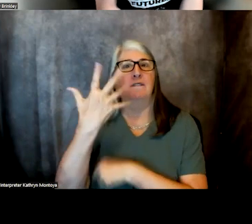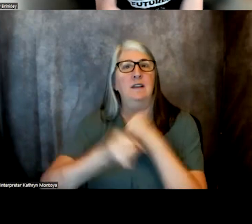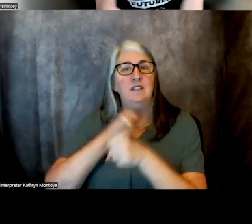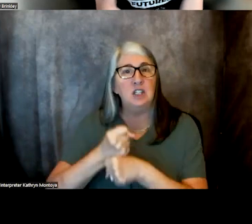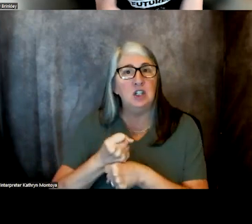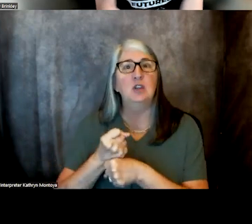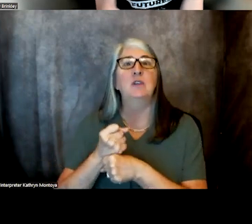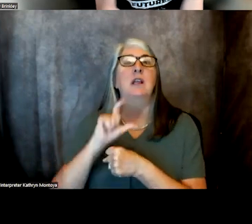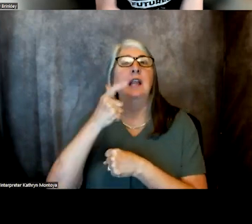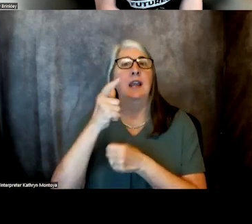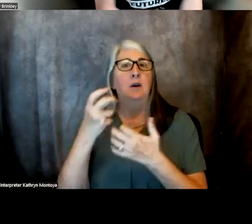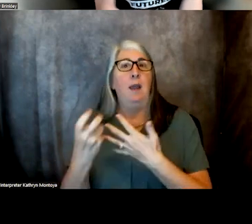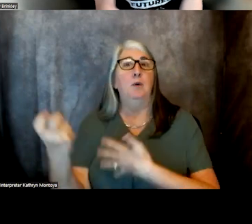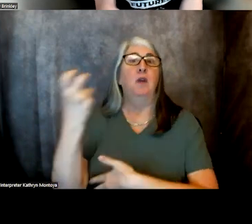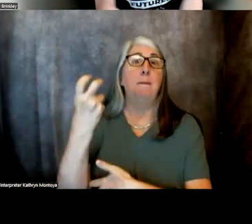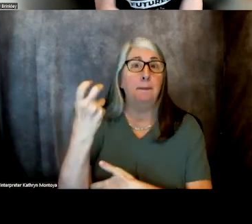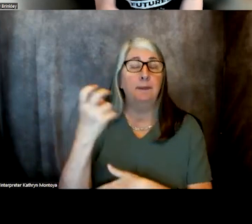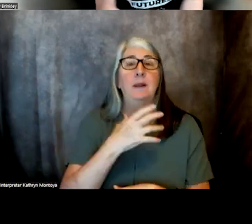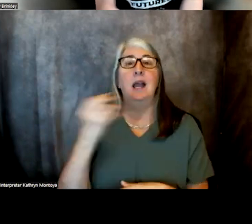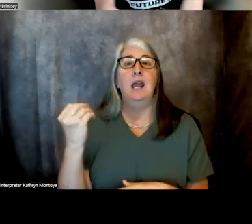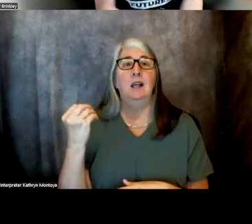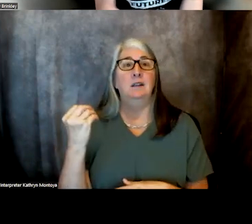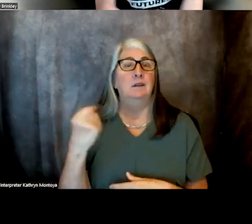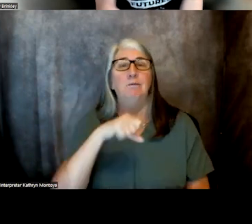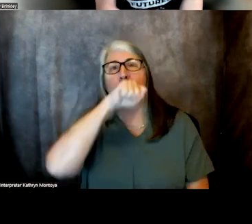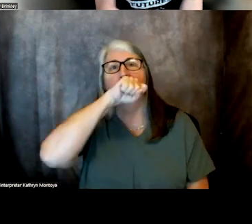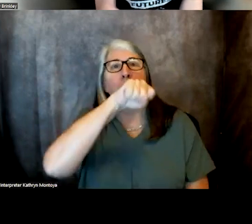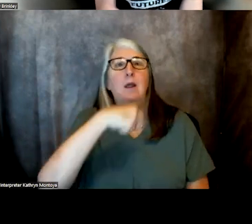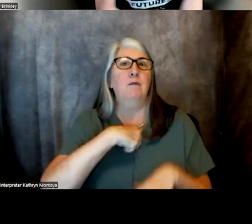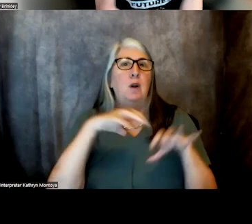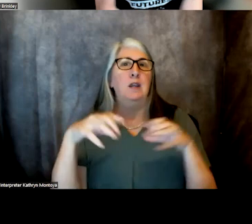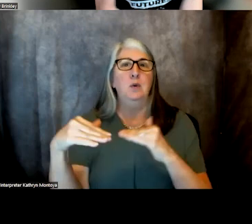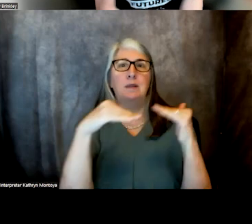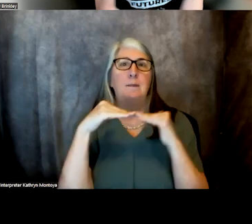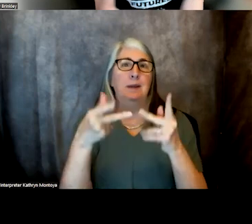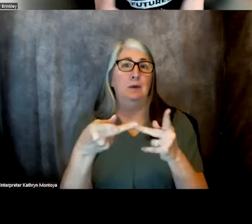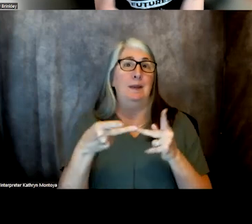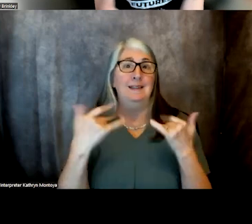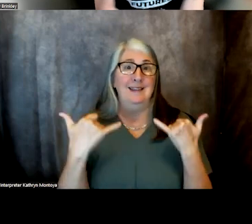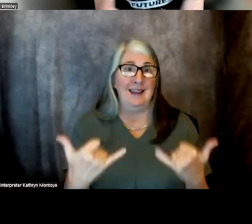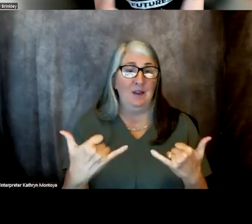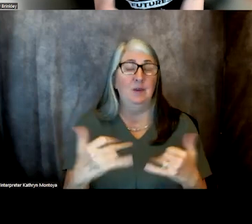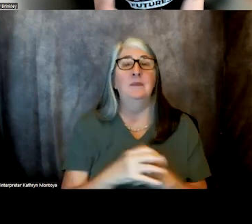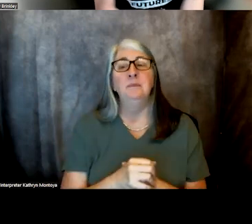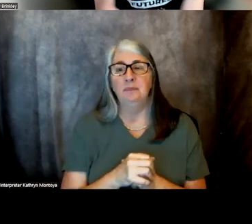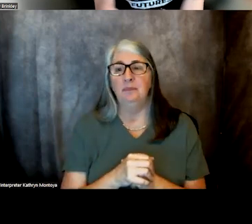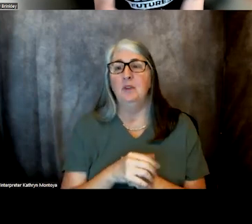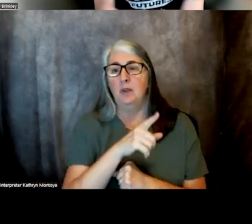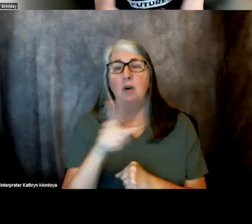MOVED UP AND LOVE WHAT I DO IN THE PEER SPACE NOW. THERE ARE SIGNIFICANT CHALLENGES FOR PEOPLE